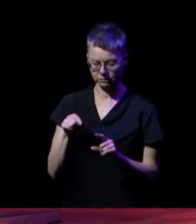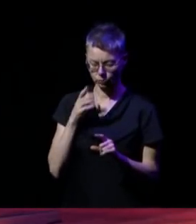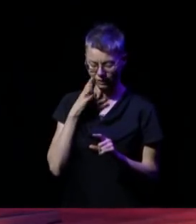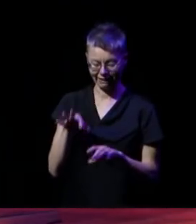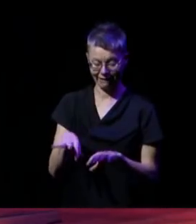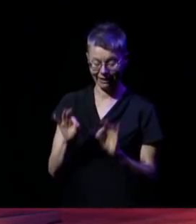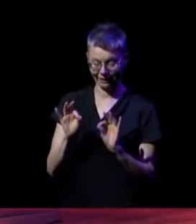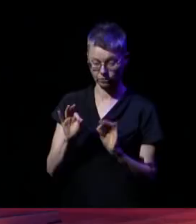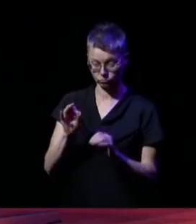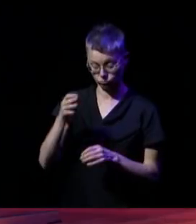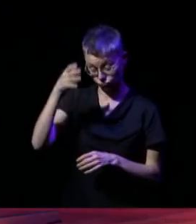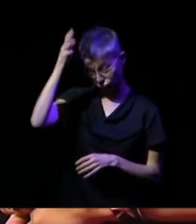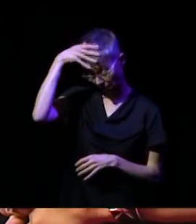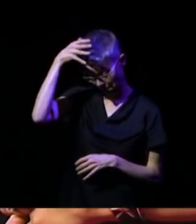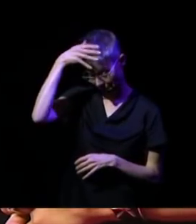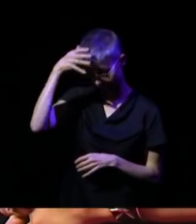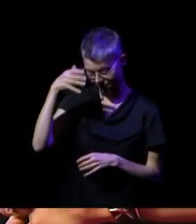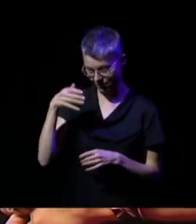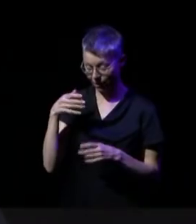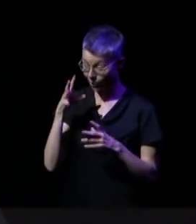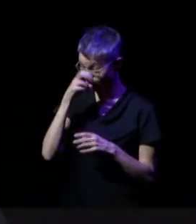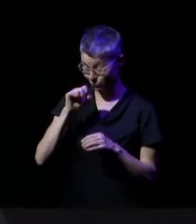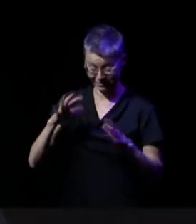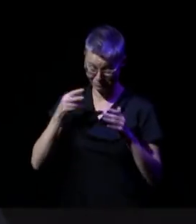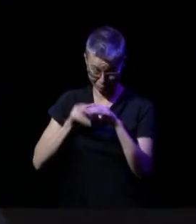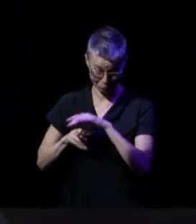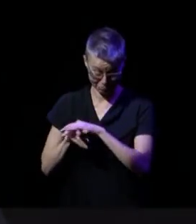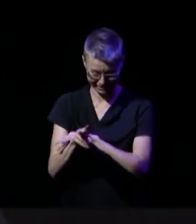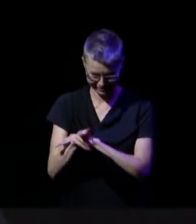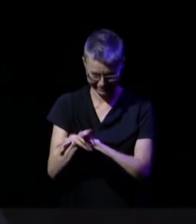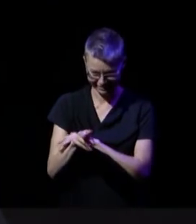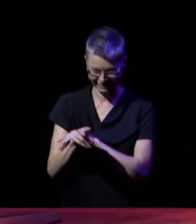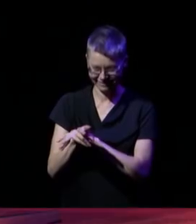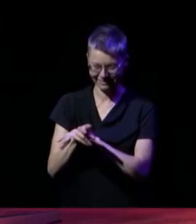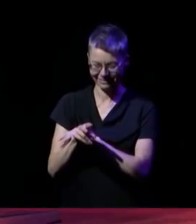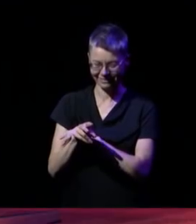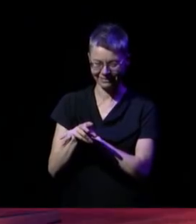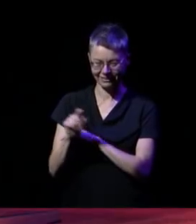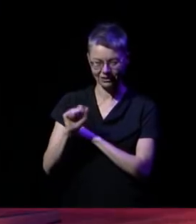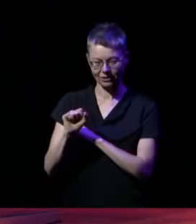which I'm assuming you didn't predict? What was it about that moment in your country's history